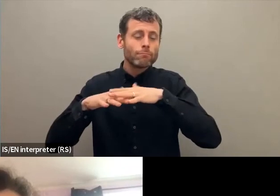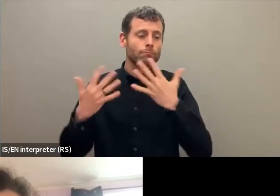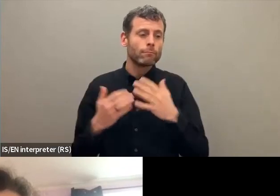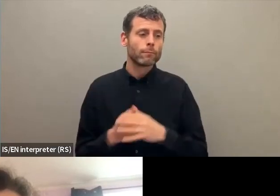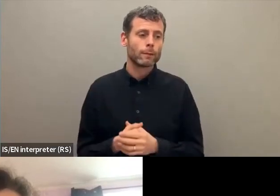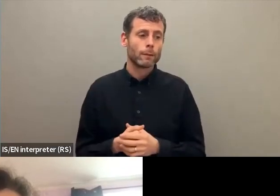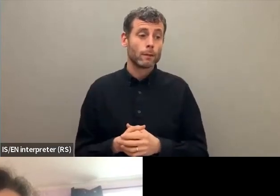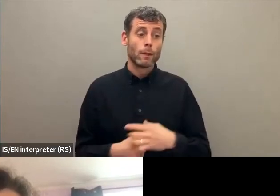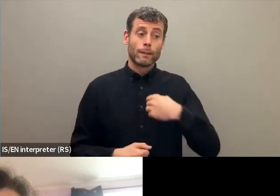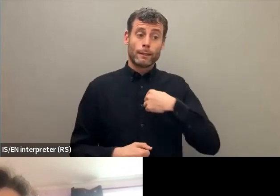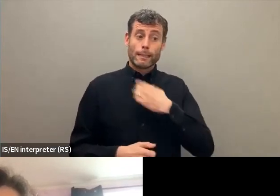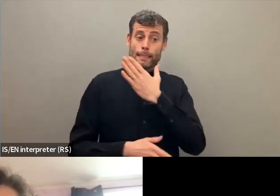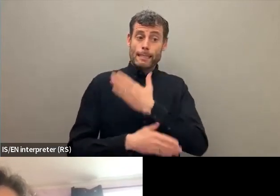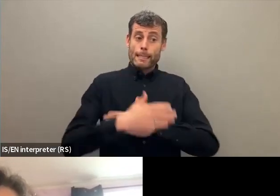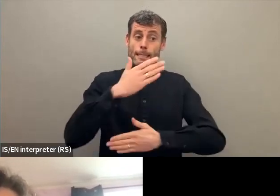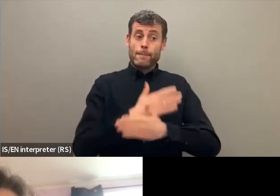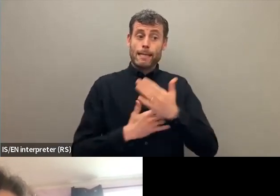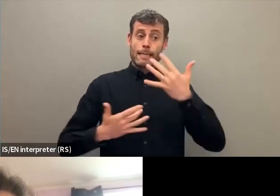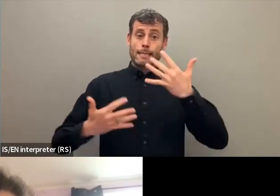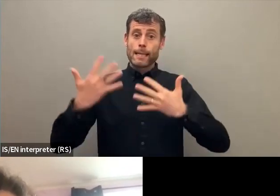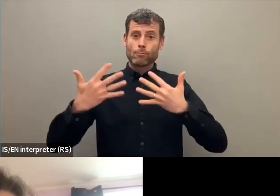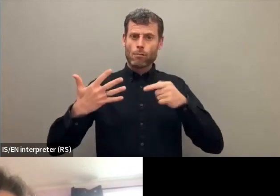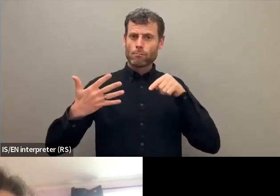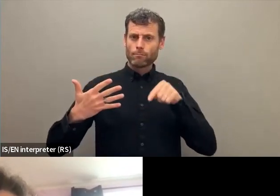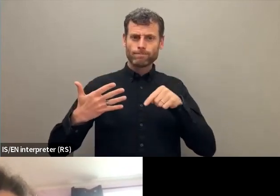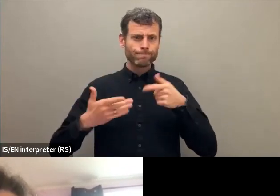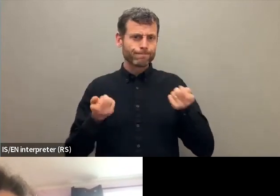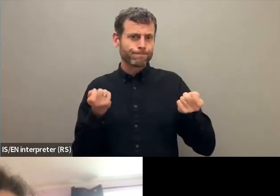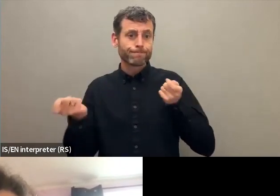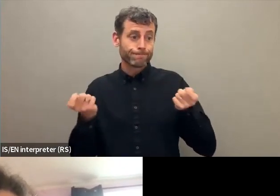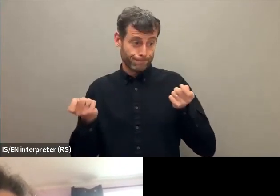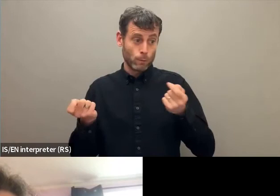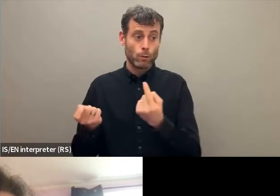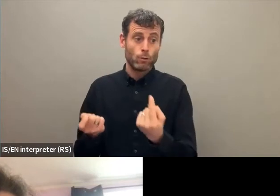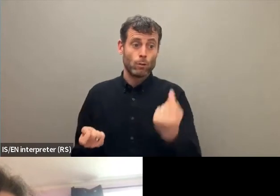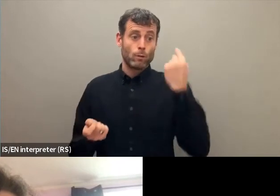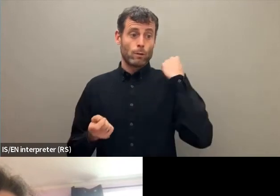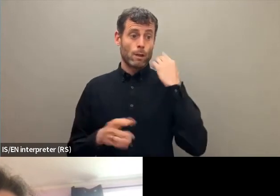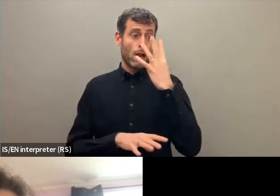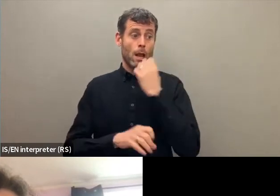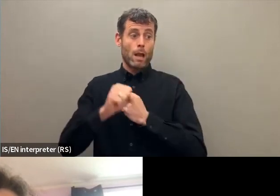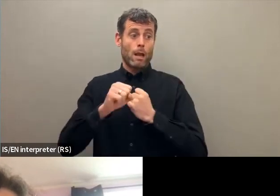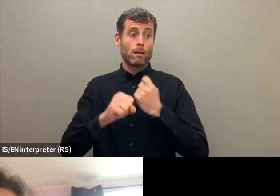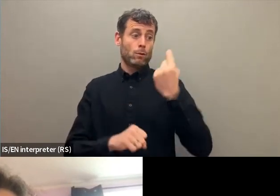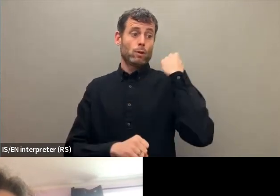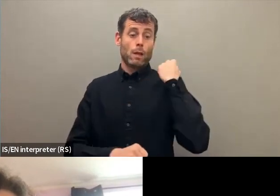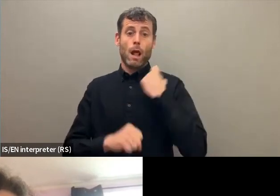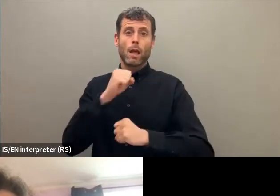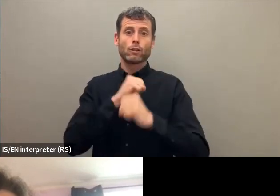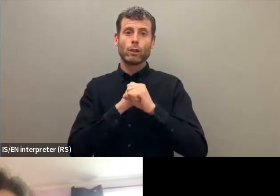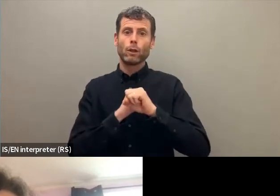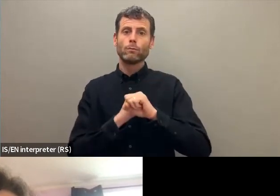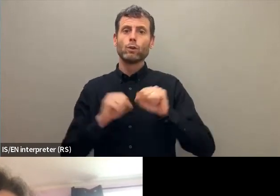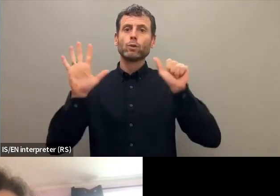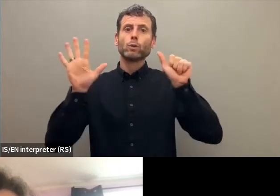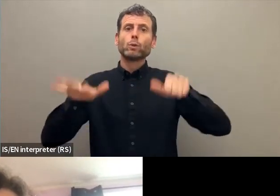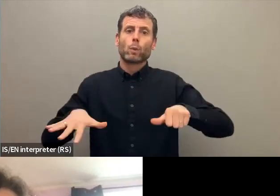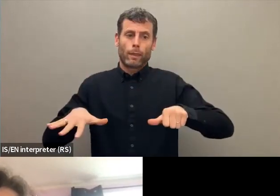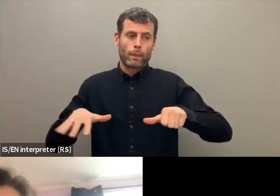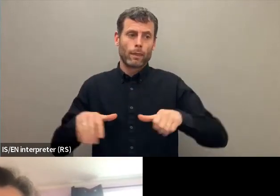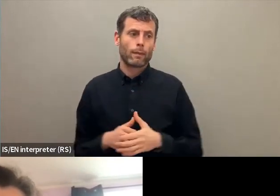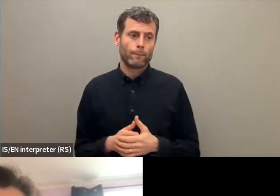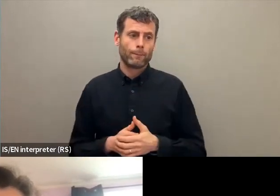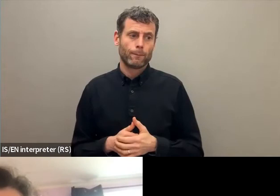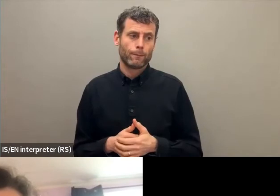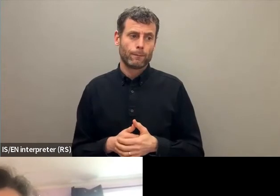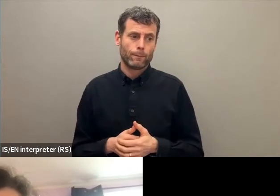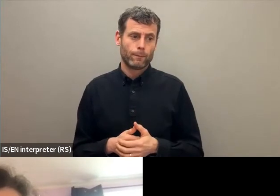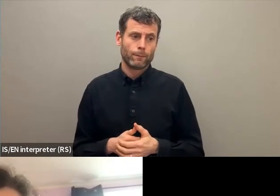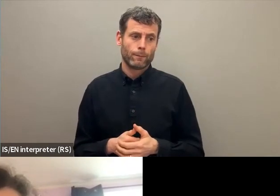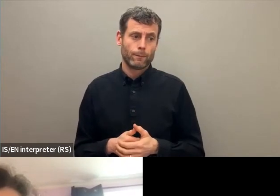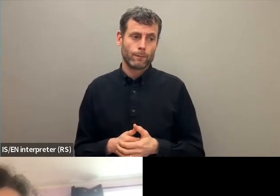Sophie Mitra: So such data will go a long way in understanding the situation of people with disabilities documenting the situation in informing policy and advocacy efforts.